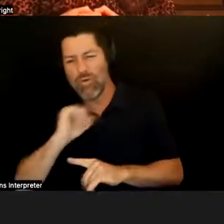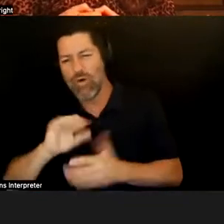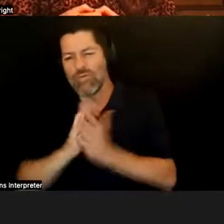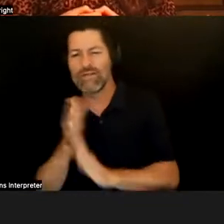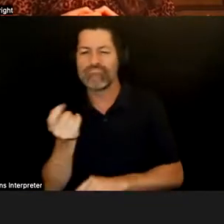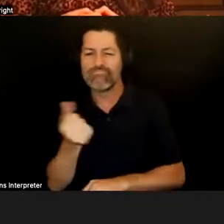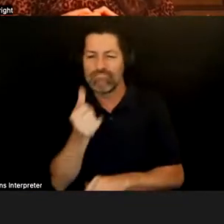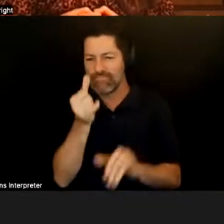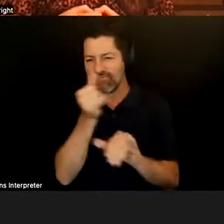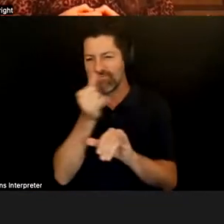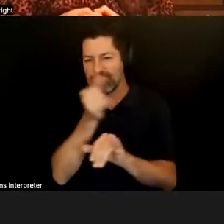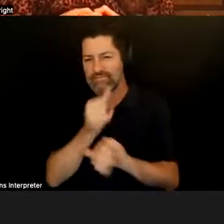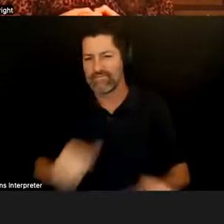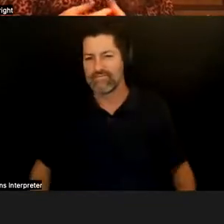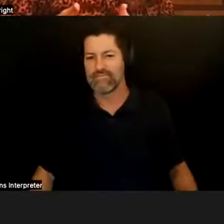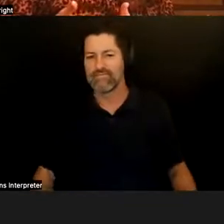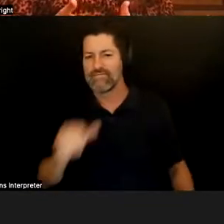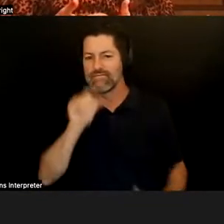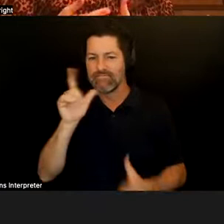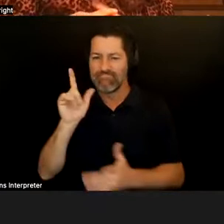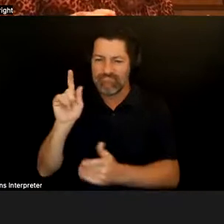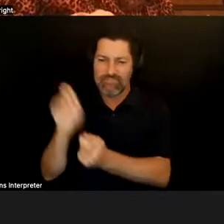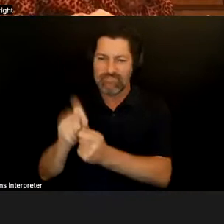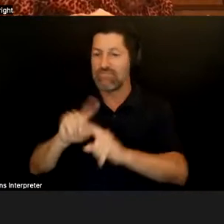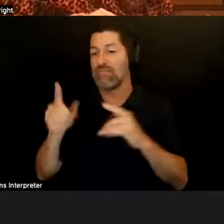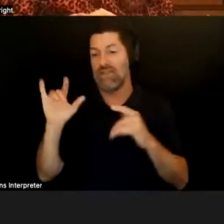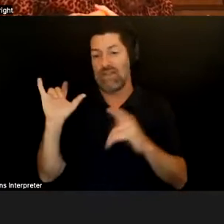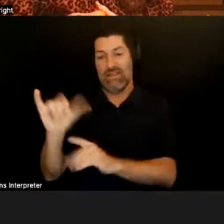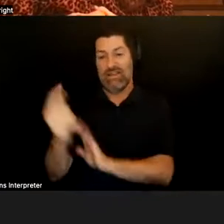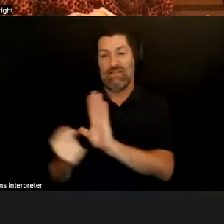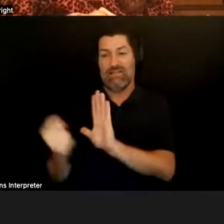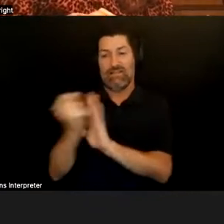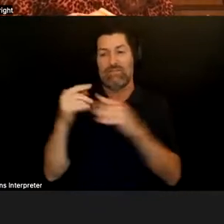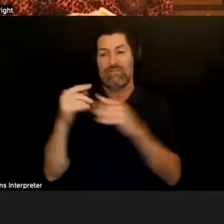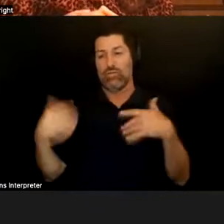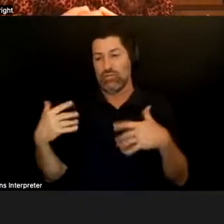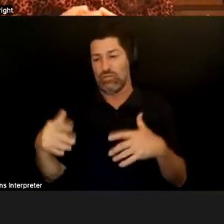torah, but it's a it's a blockbuster film, and so great. you know i'm all about it it's